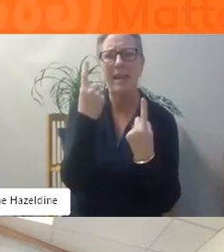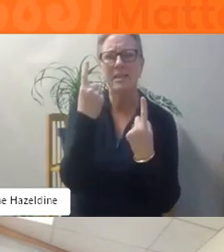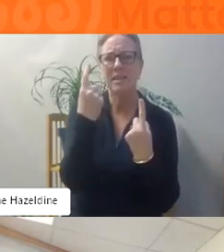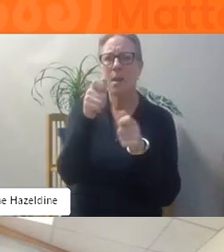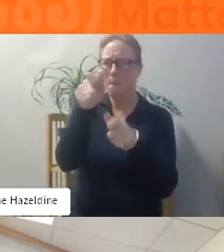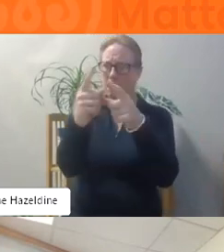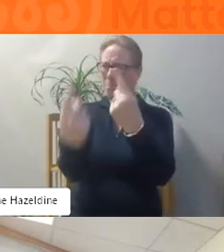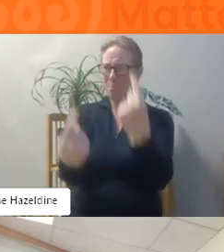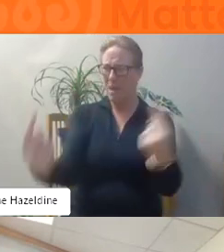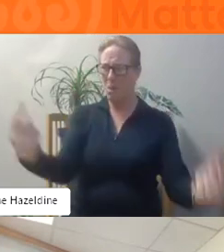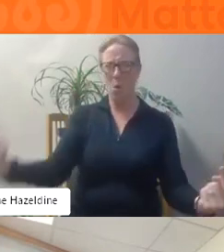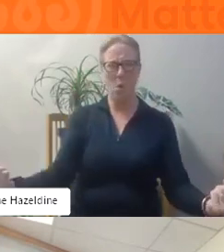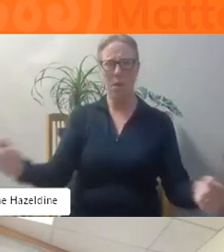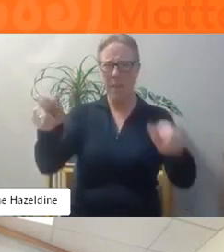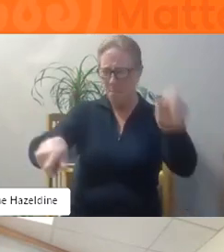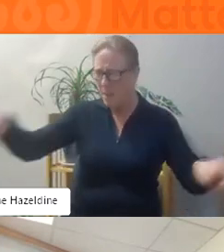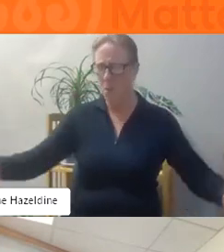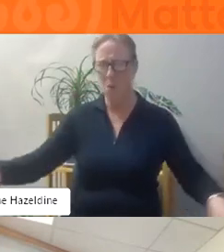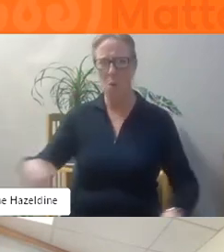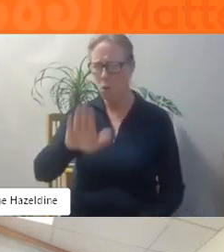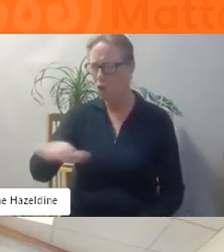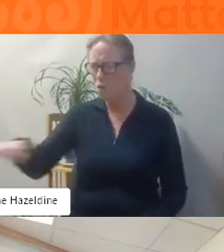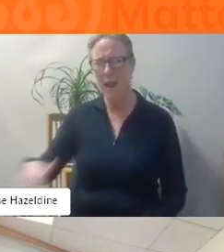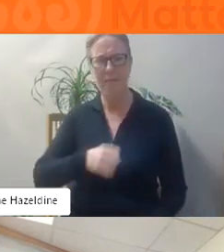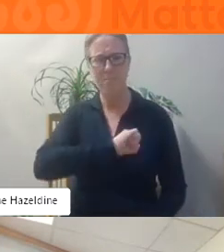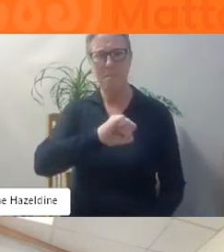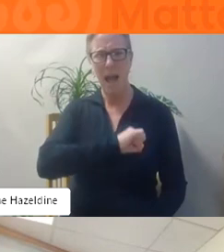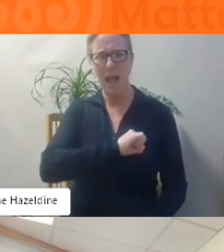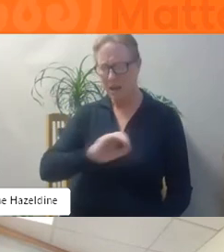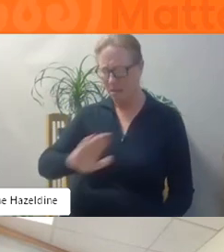mana, primary, secondary, right through. Once you see that, you